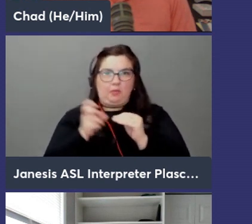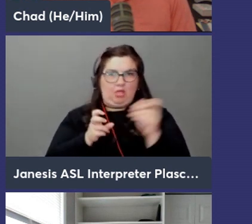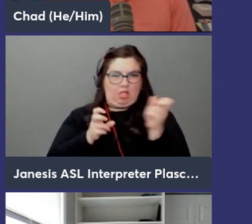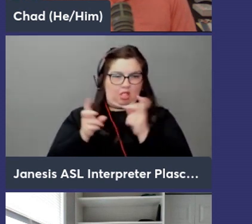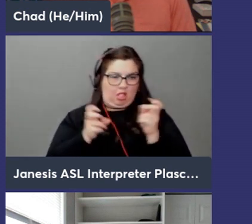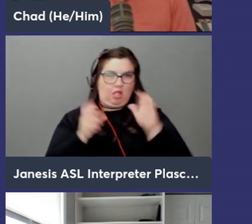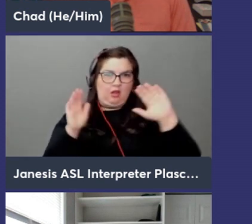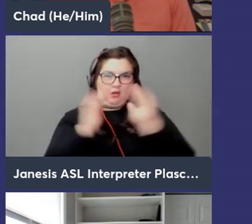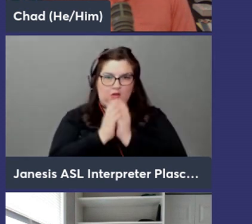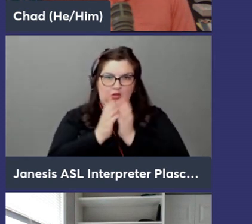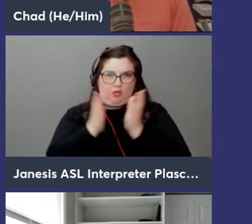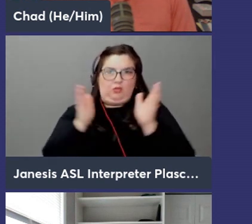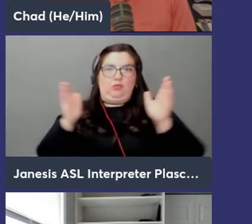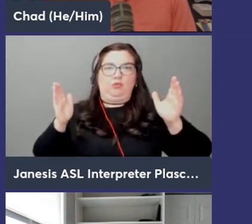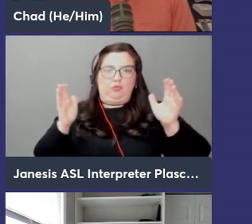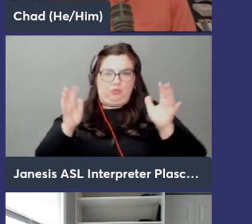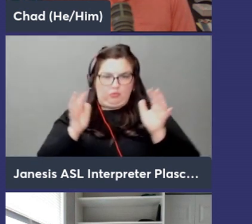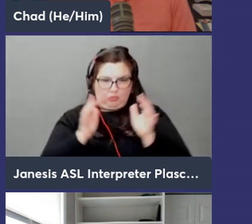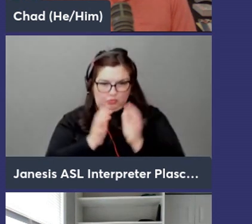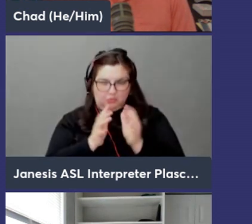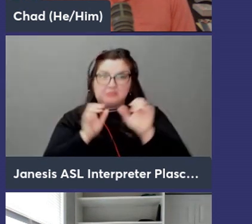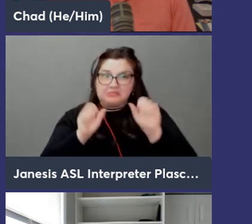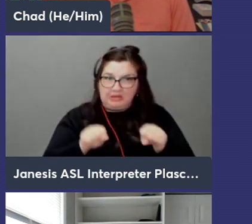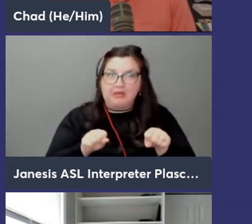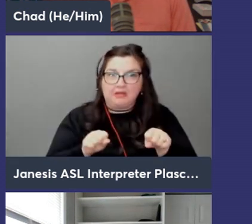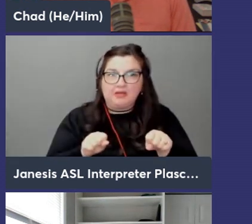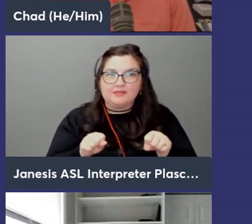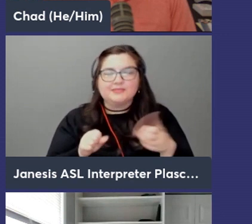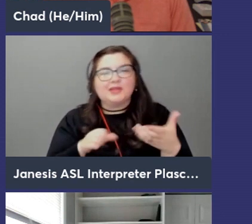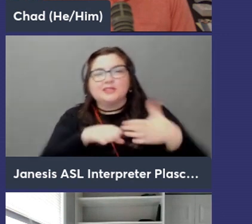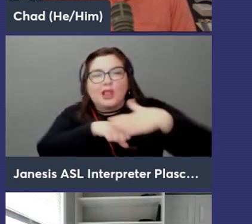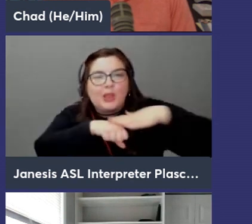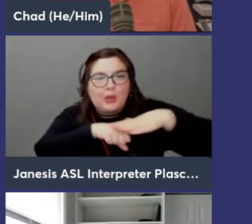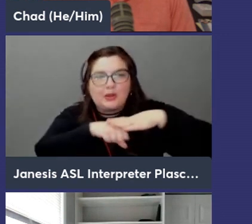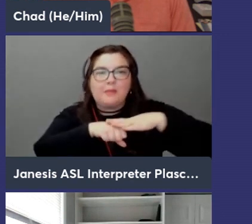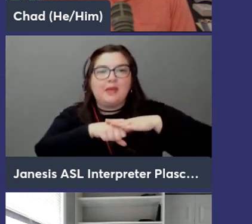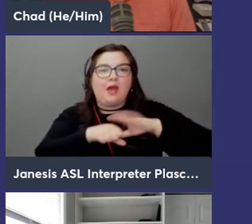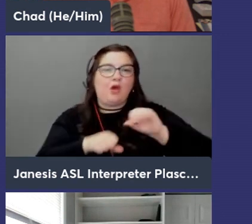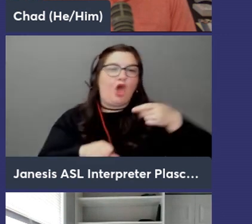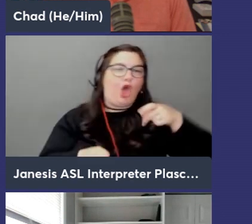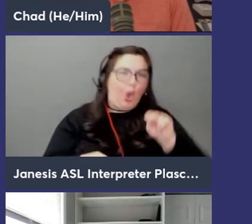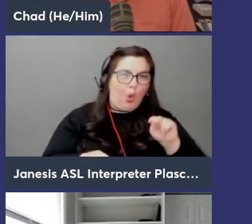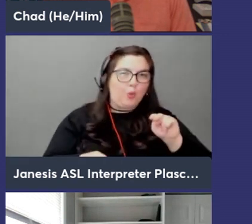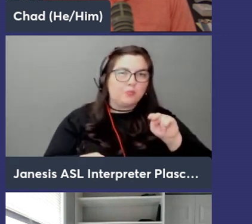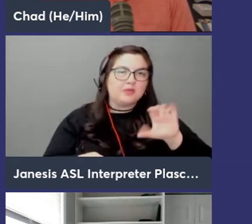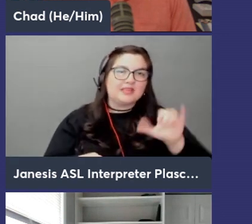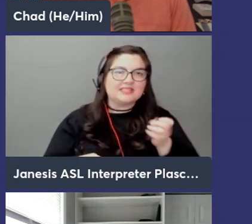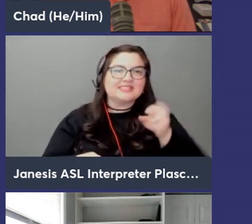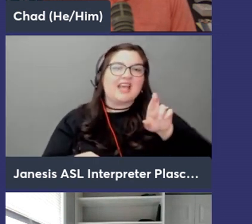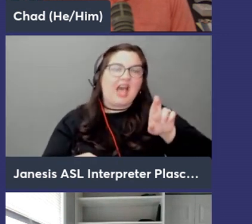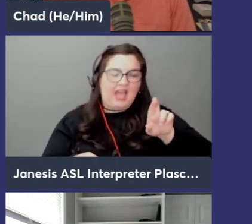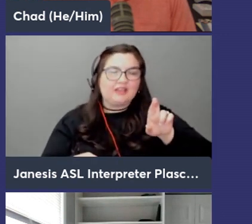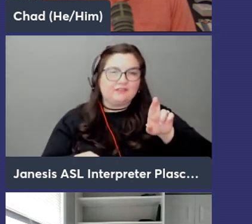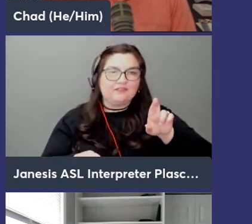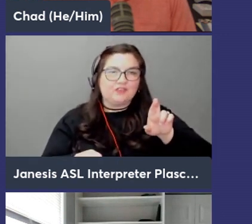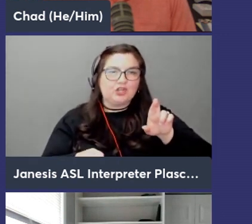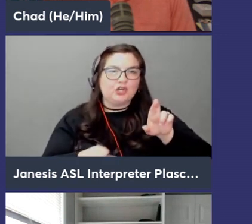So that's just a little bit about the openCypher query language that we've just launched into production a few weeks ago,